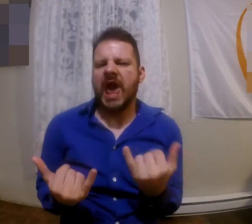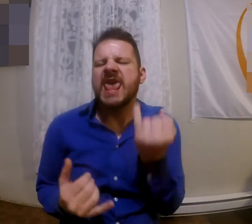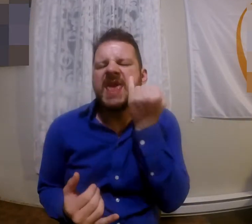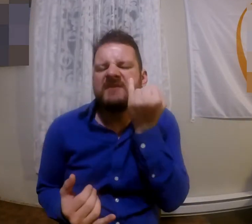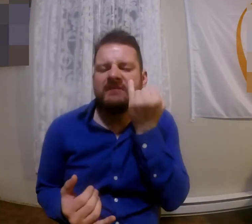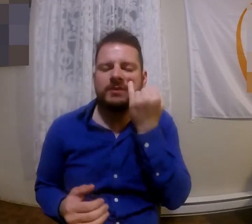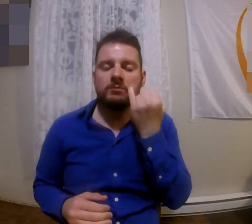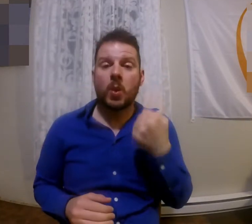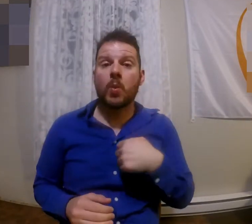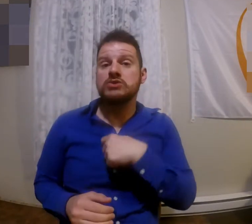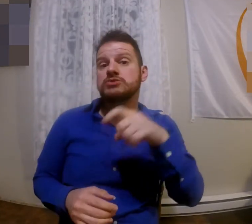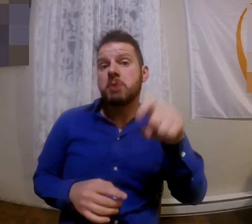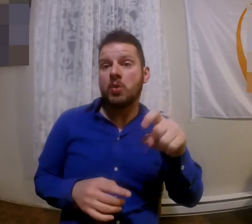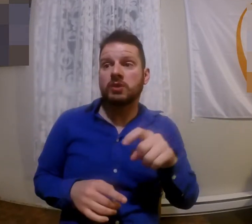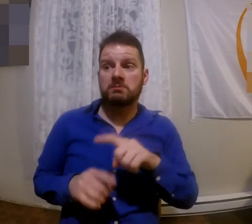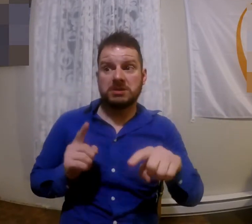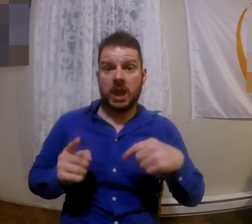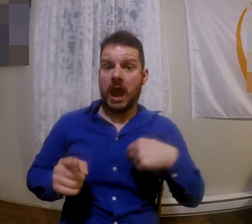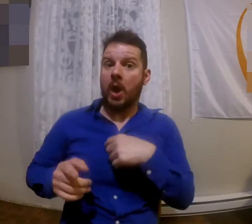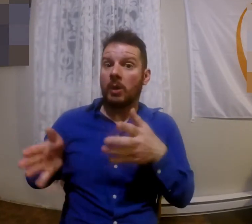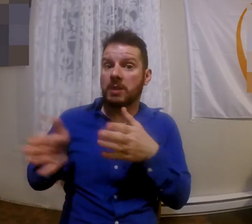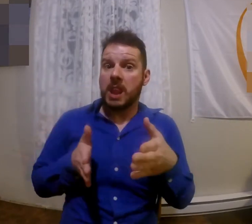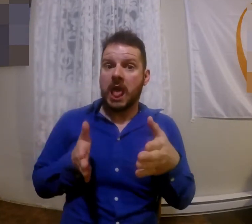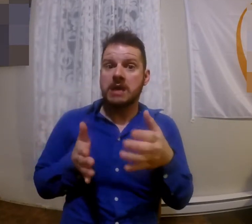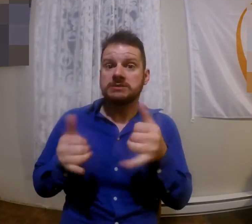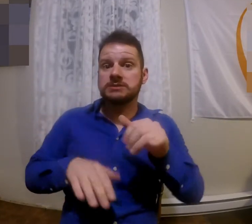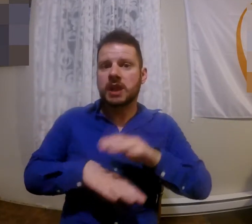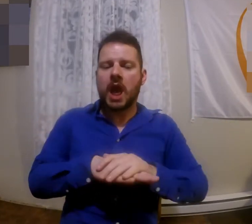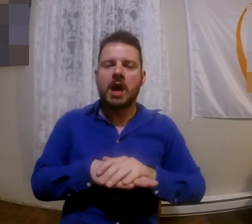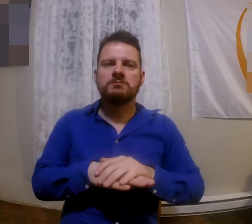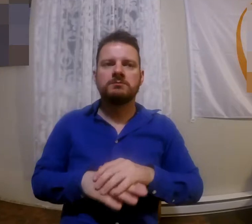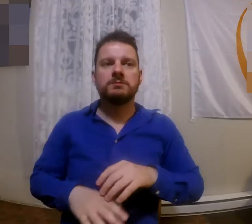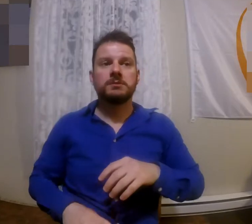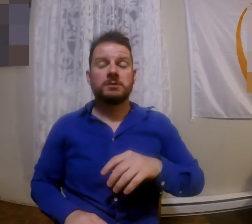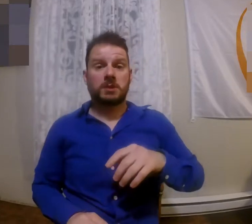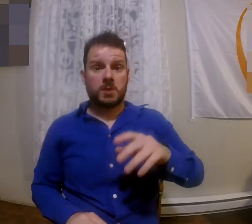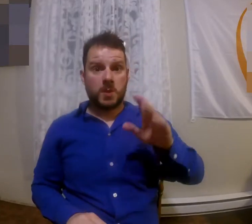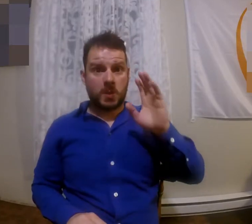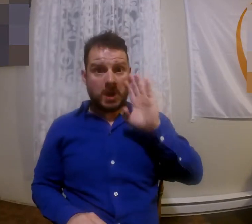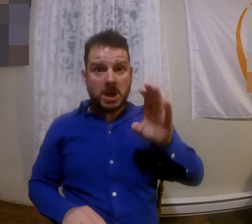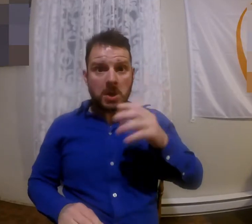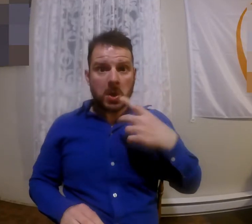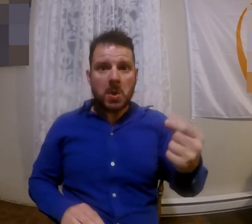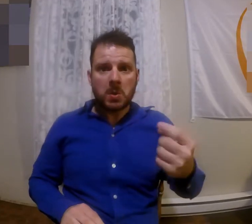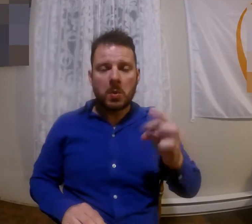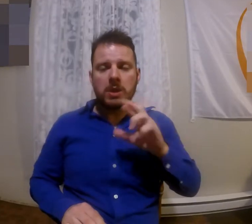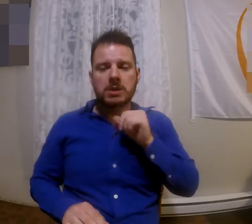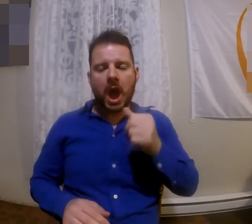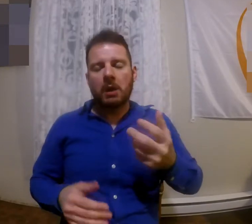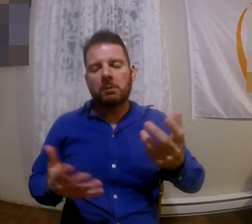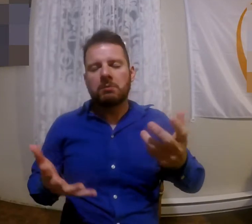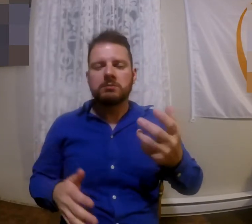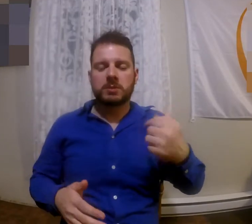It's just an "if". Our plan is still on but we don't know if we will go.